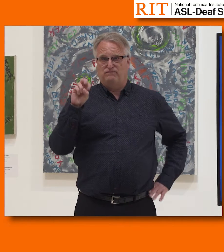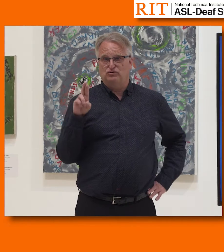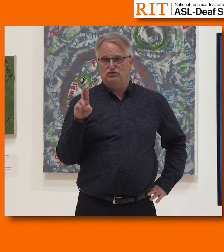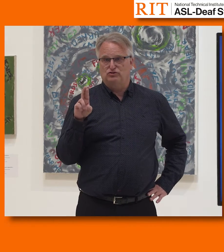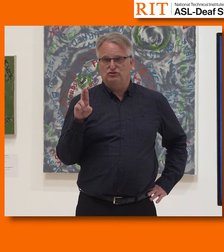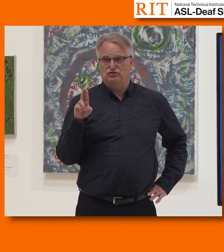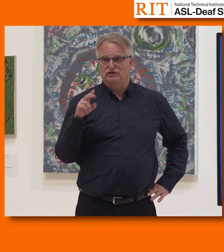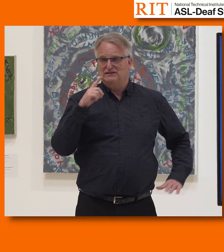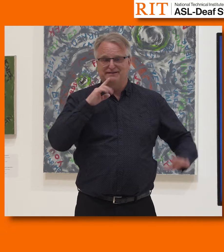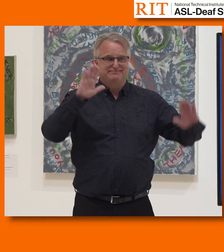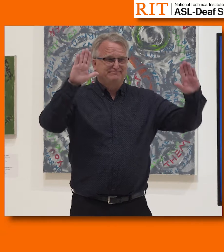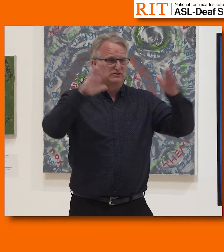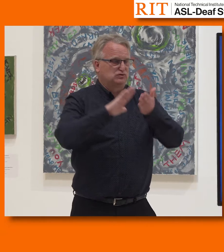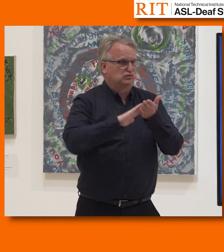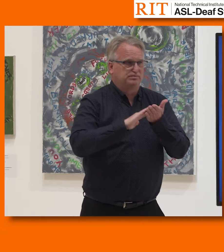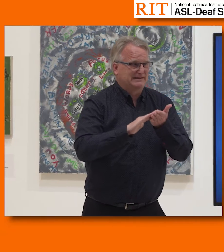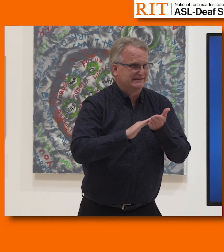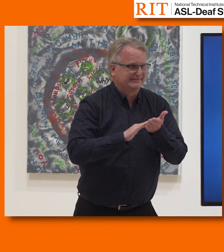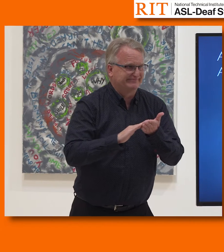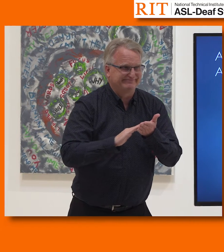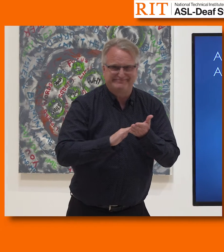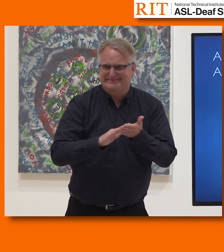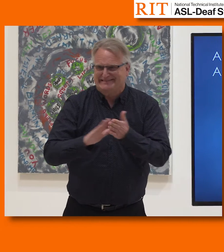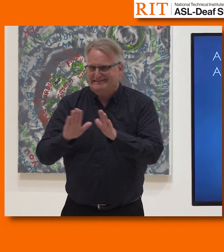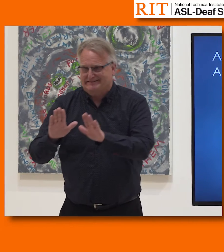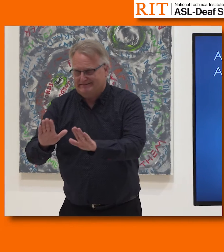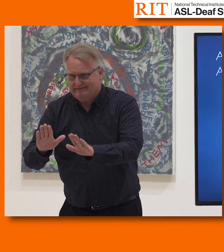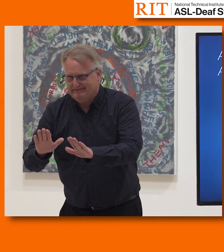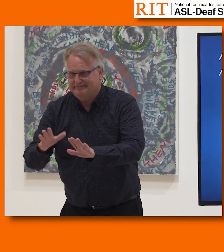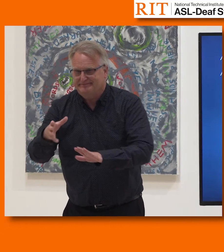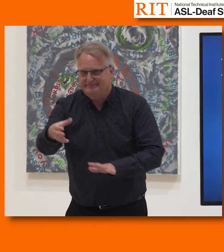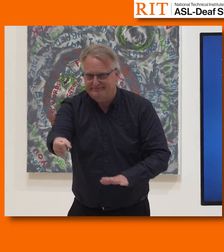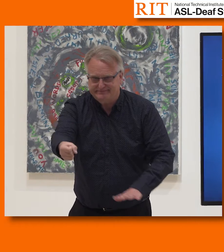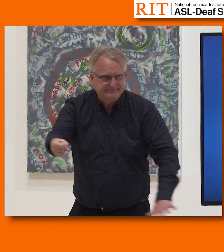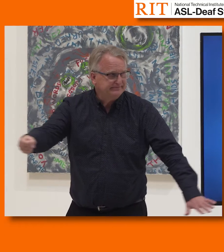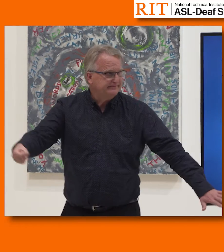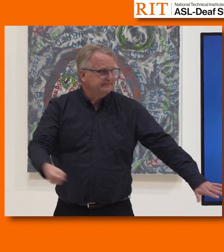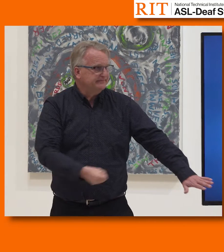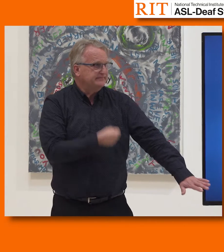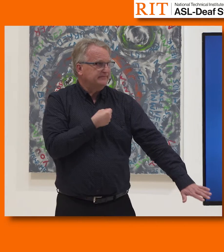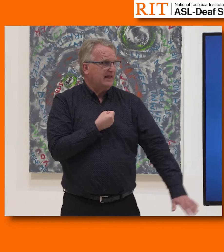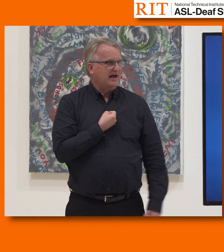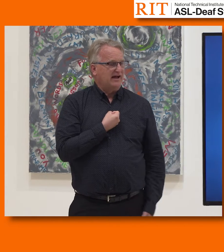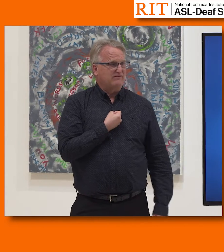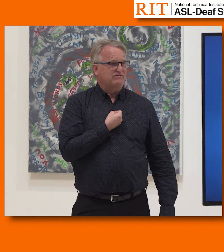to absolutely take over, right? And in whatever way possible, interrupt the interpreters,